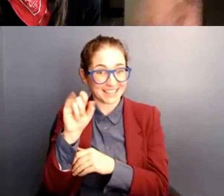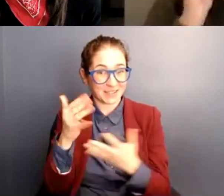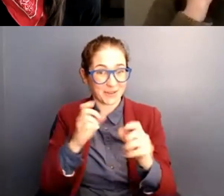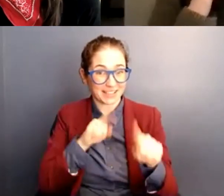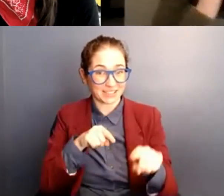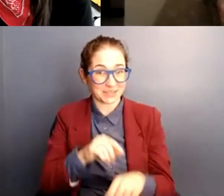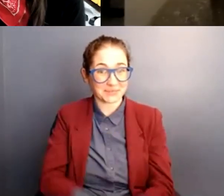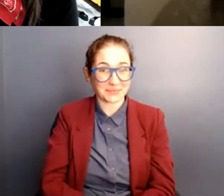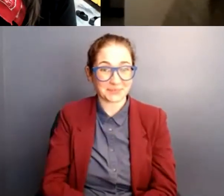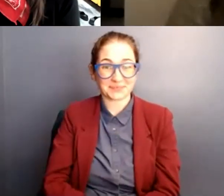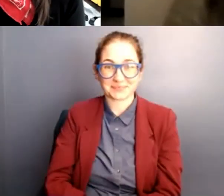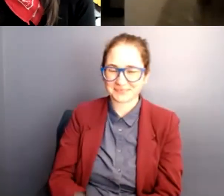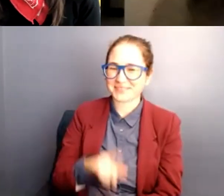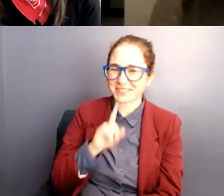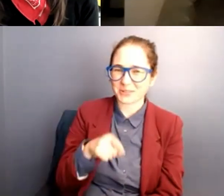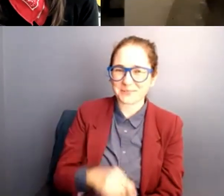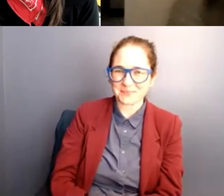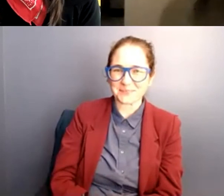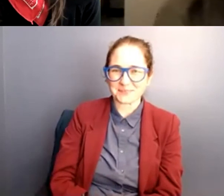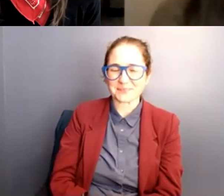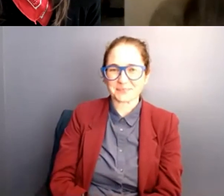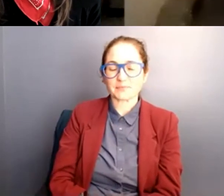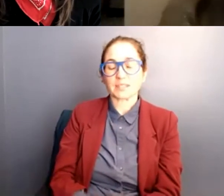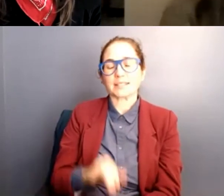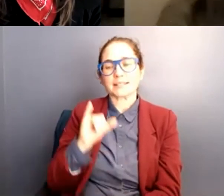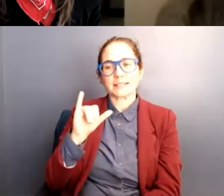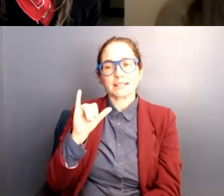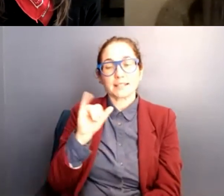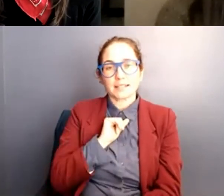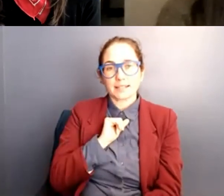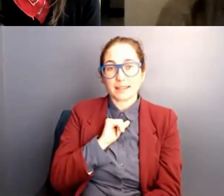Sure. I think the biggest indicator is